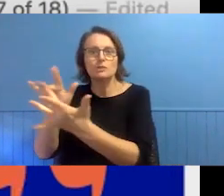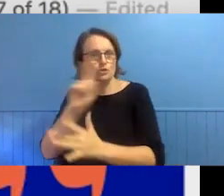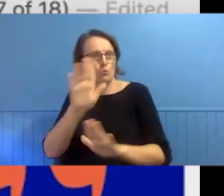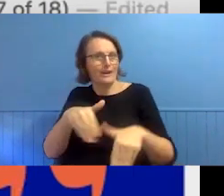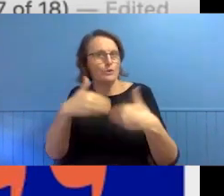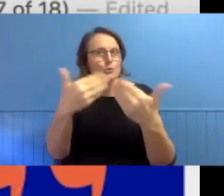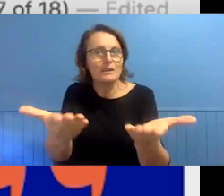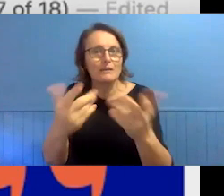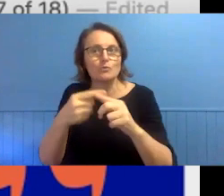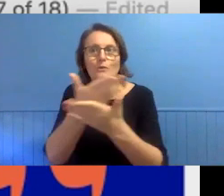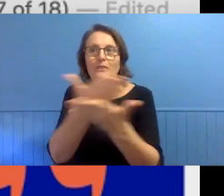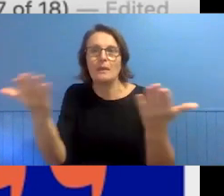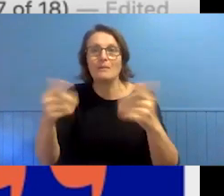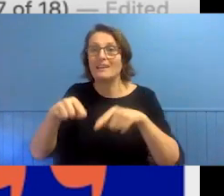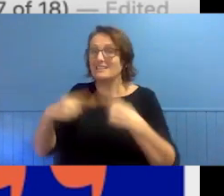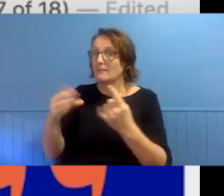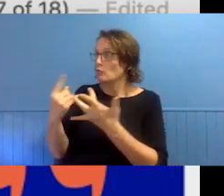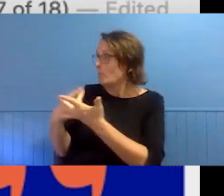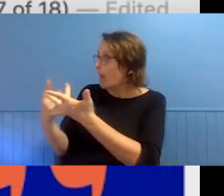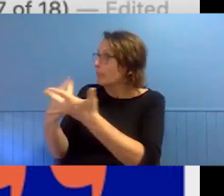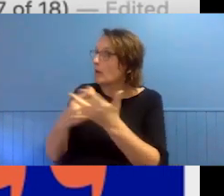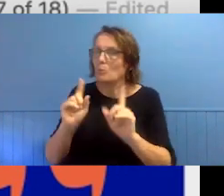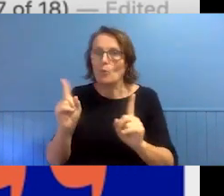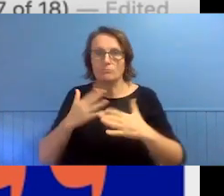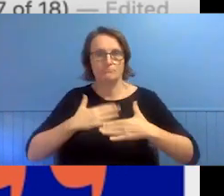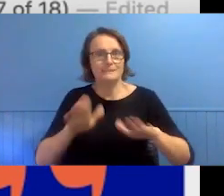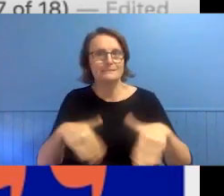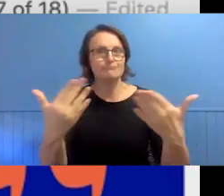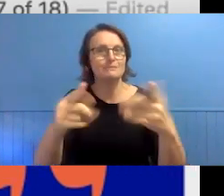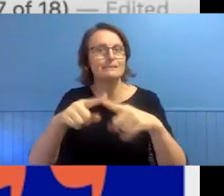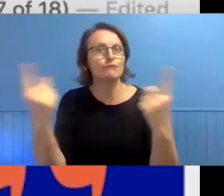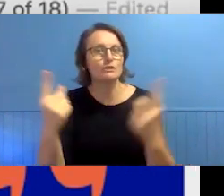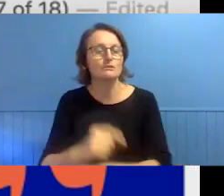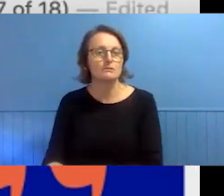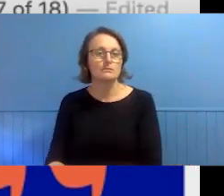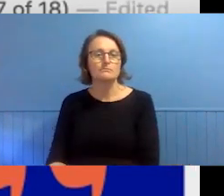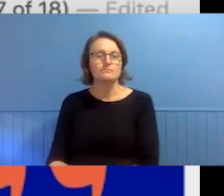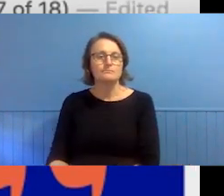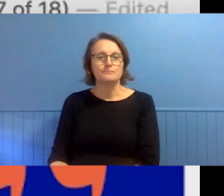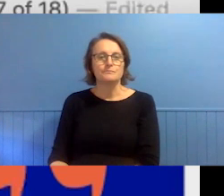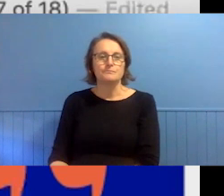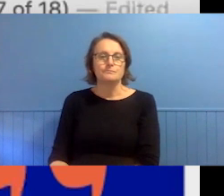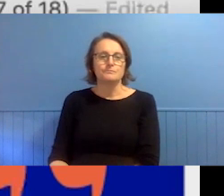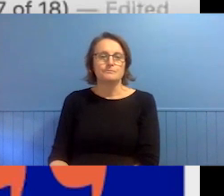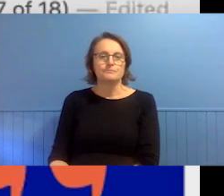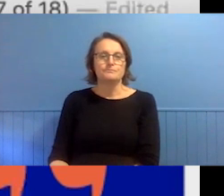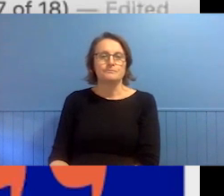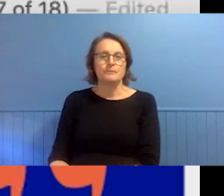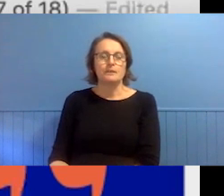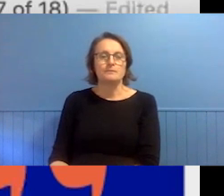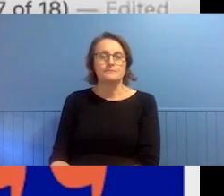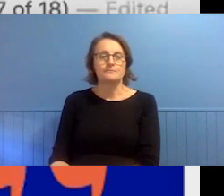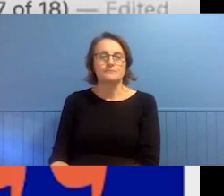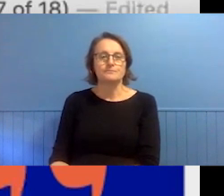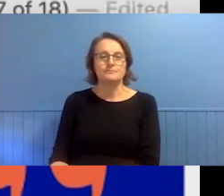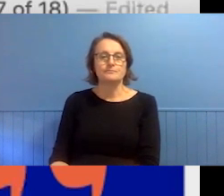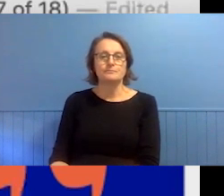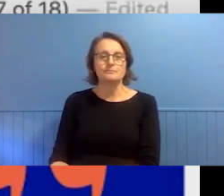it different from what exists today? Loin we're going to move on now.